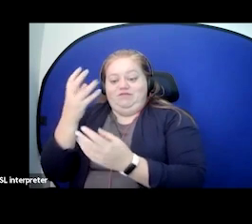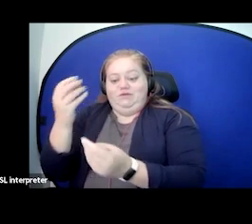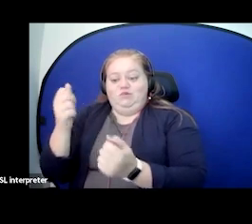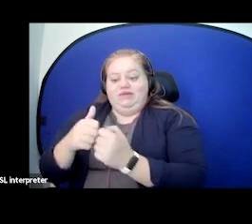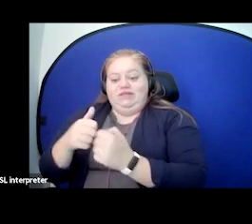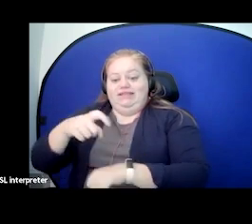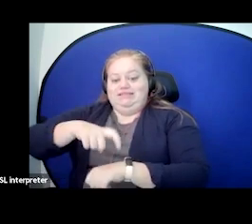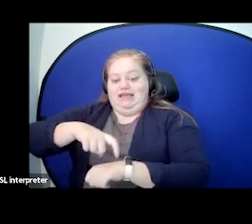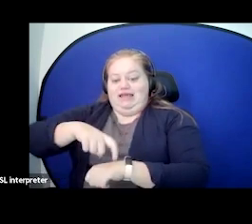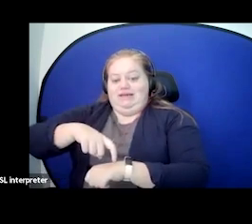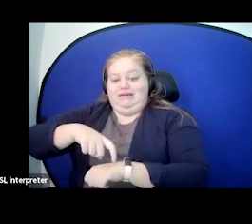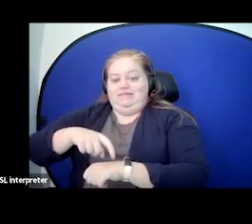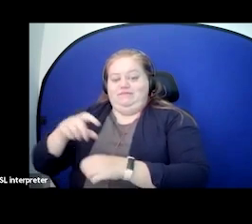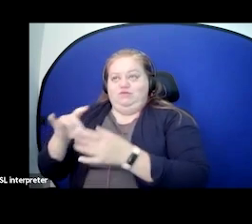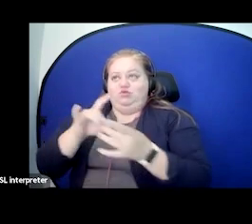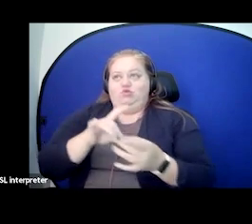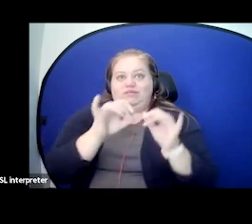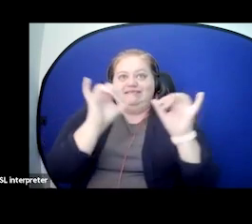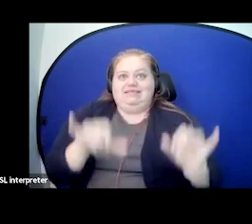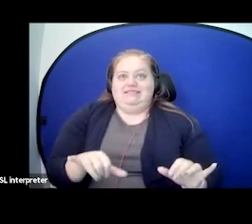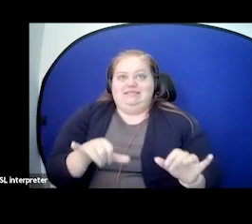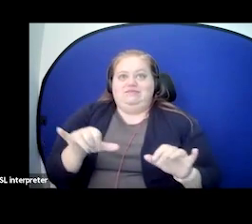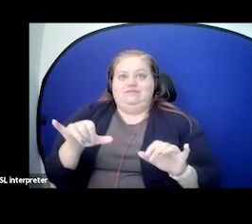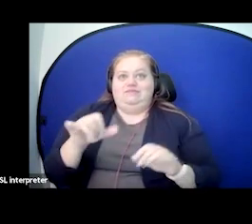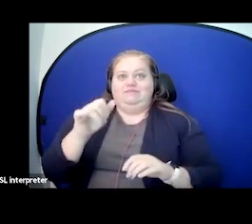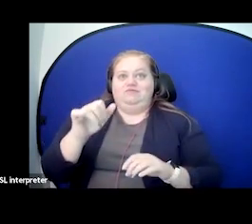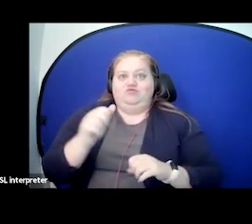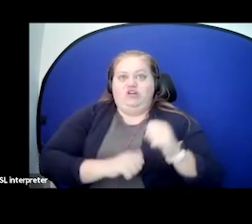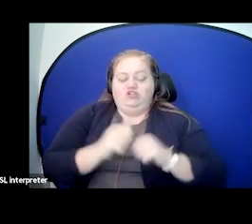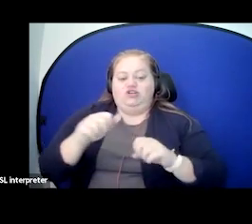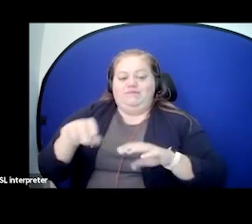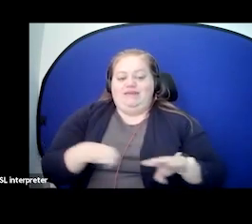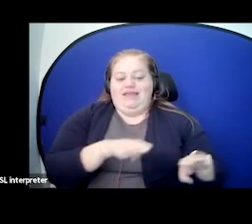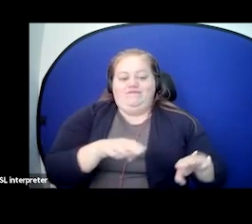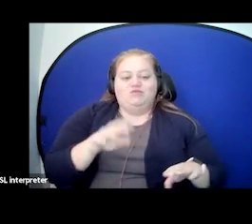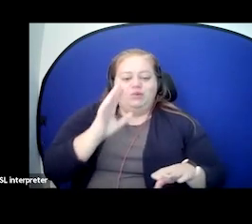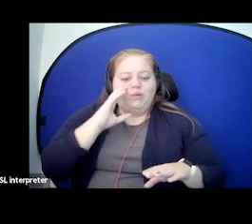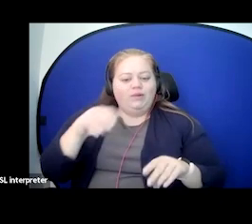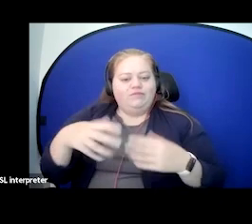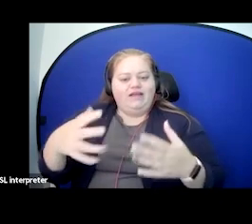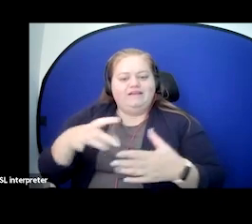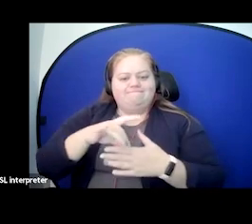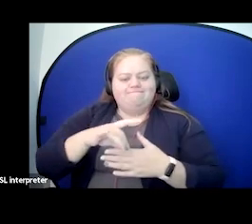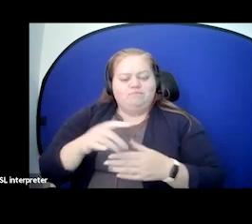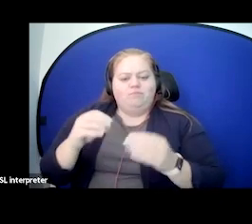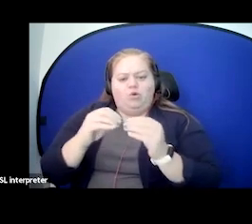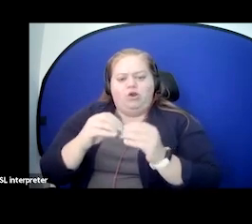to what is the system structure. So it has more context, I would say.